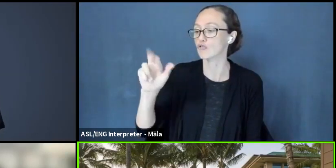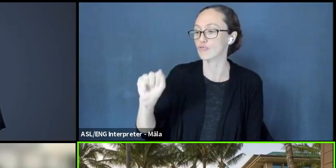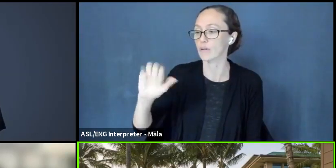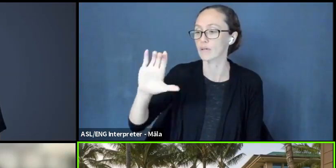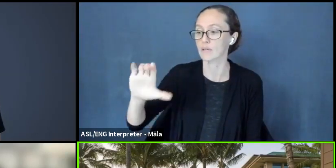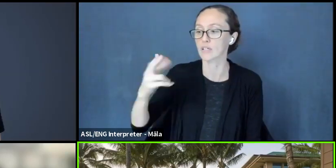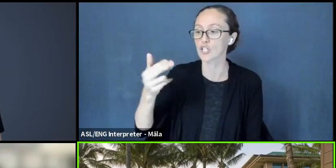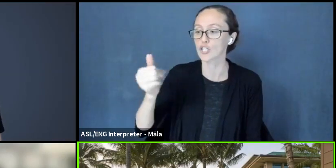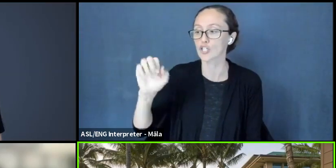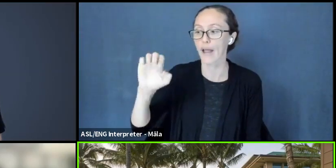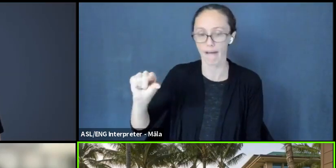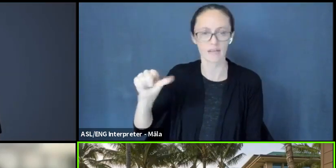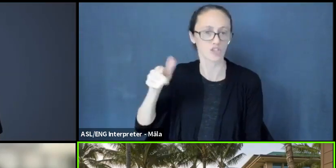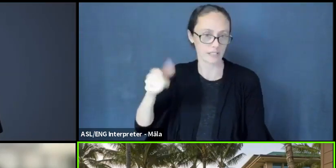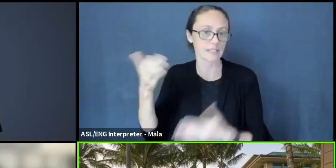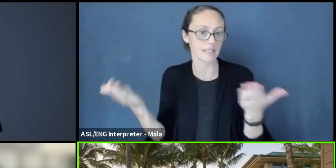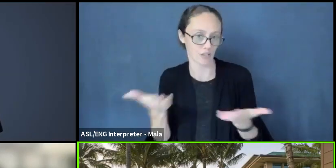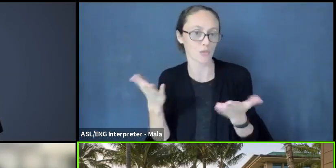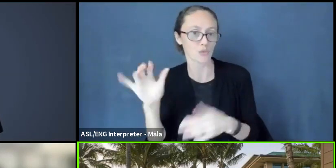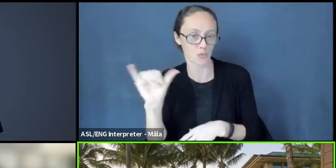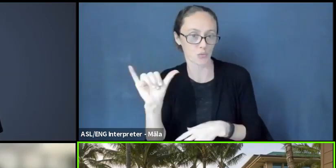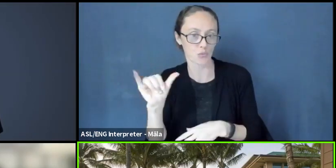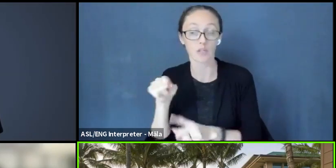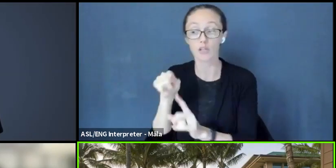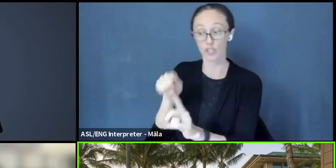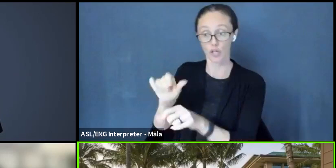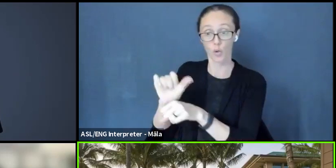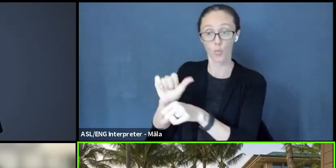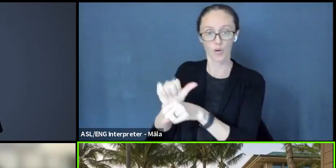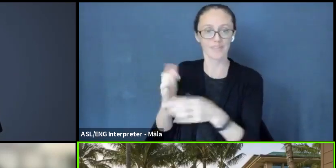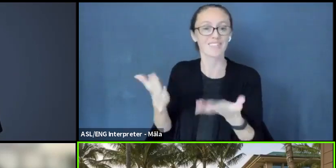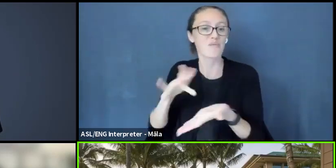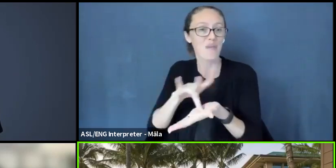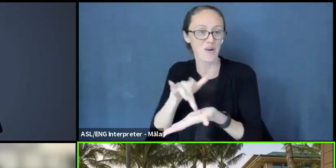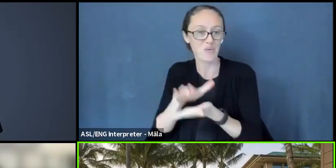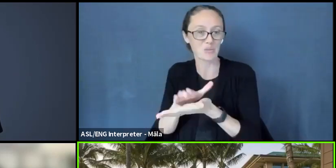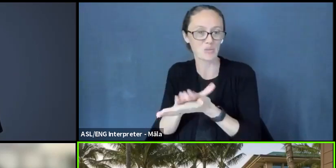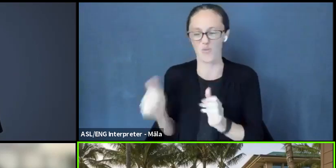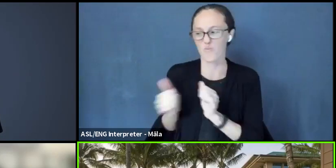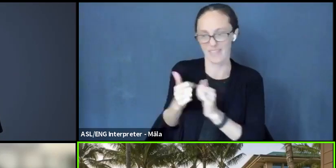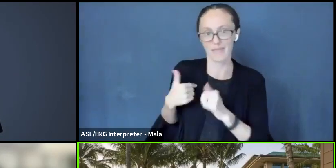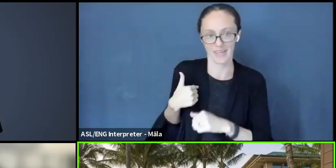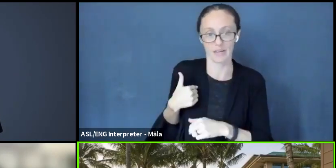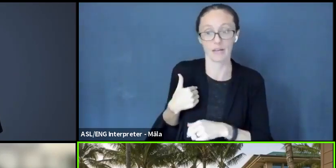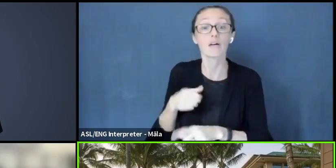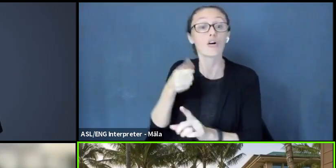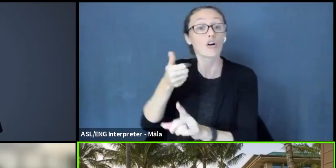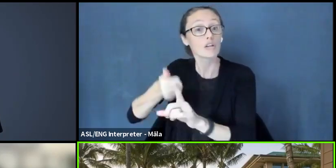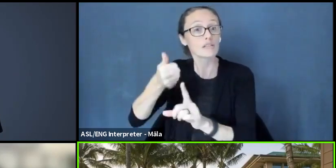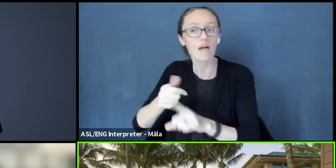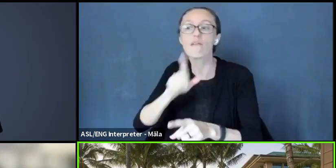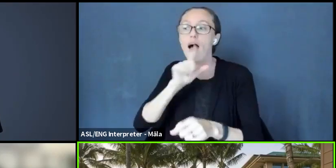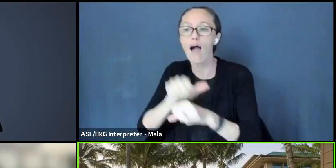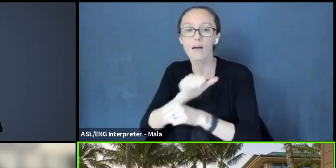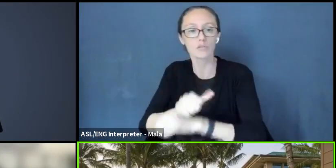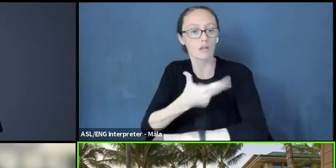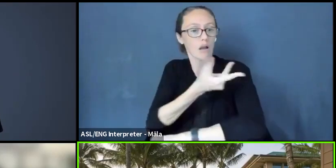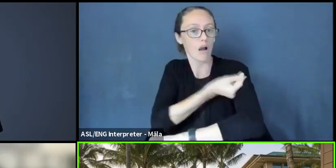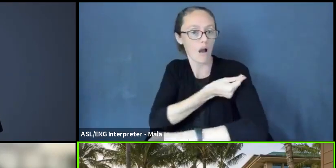Dr. Sandra Chang works here at the medical school with me, Vaccinologist.